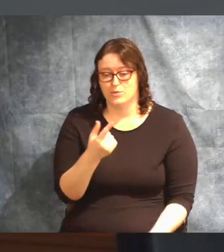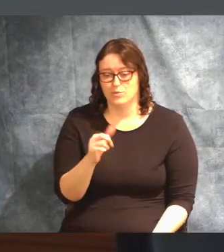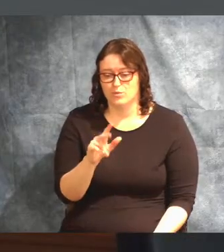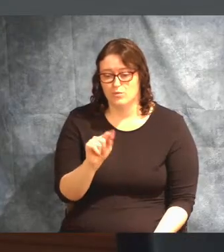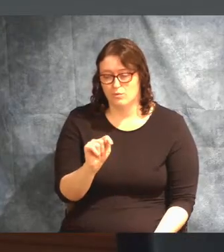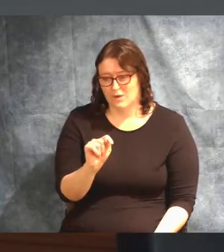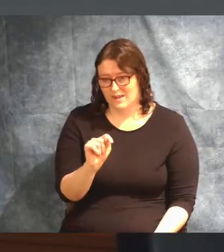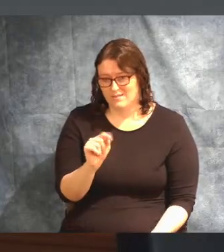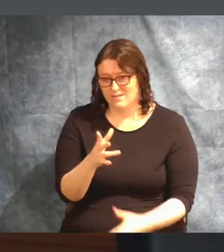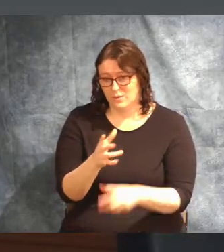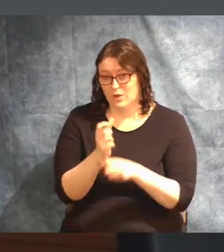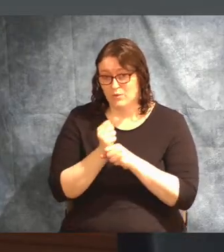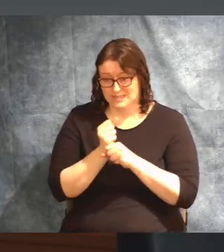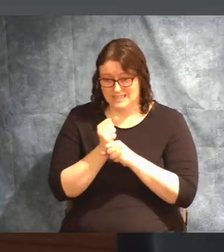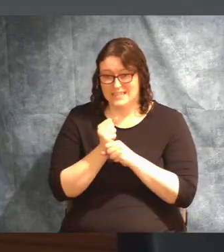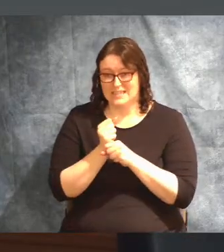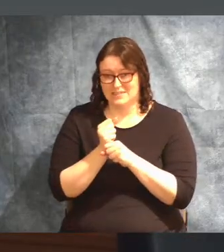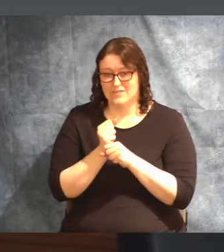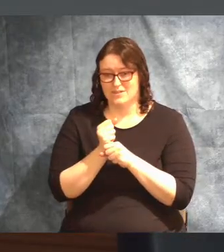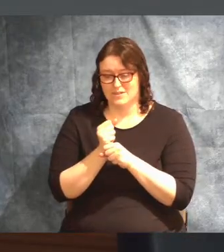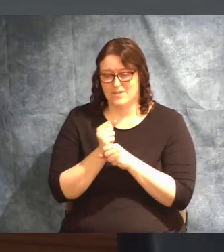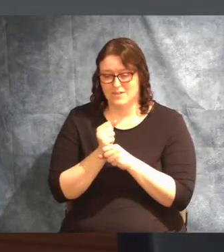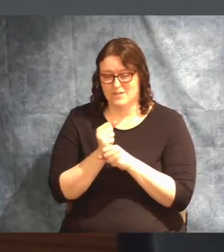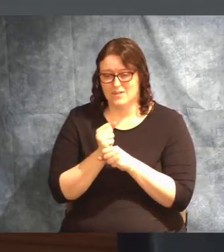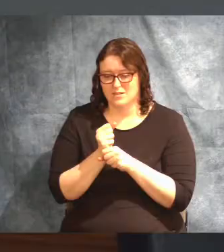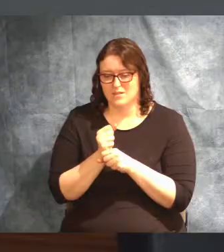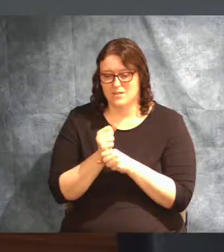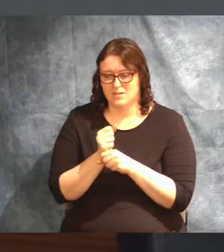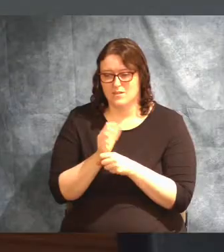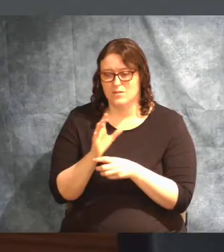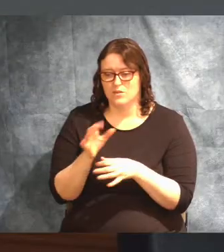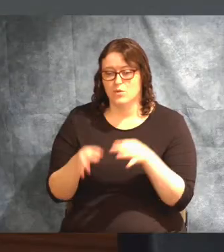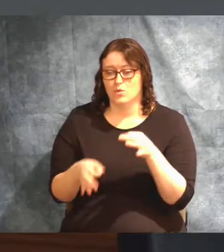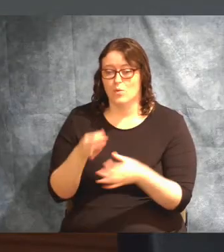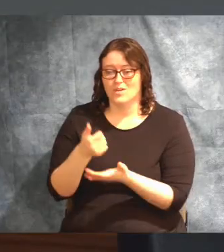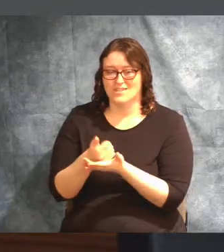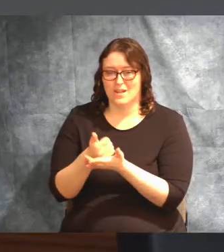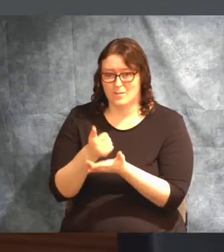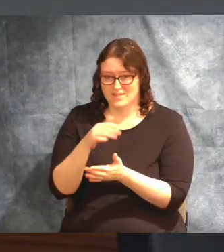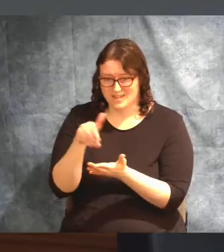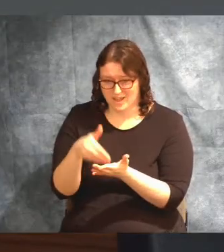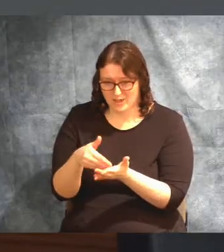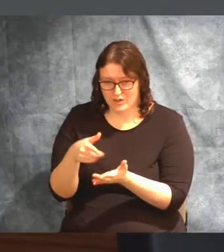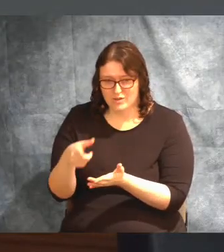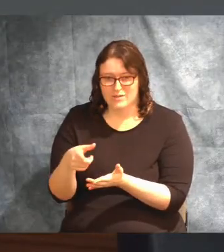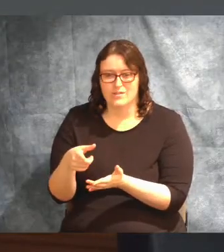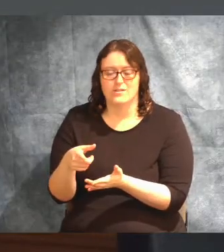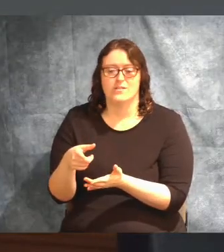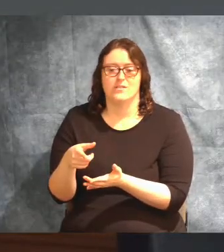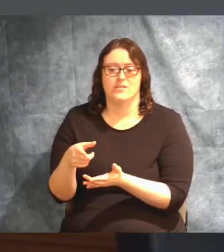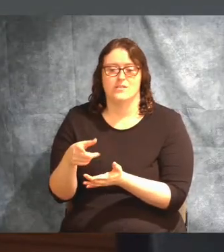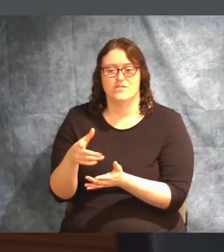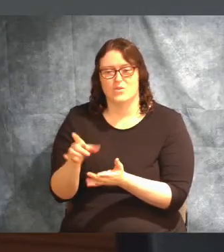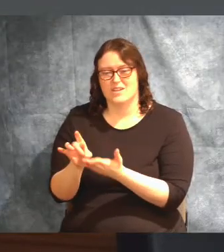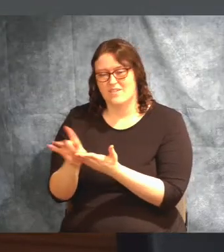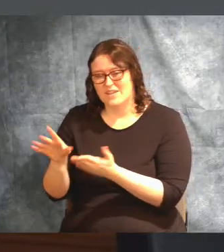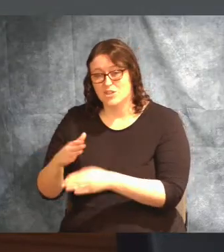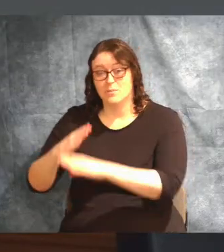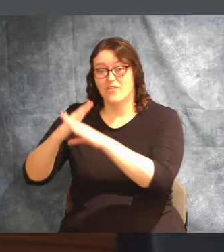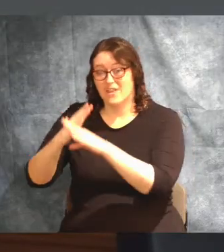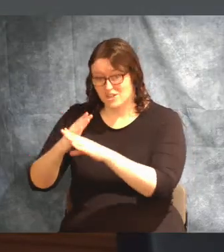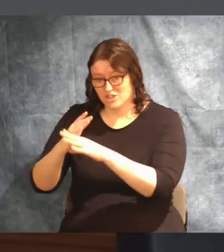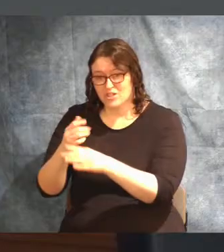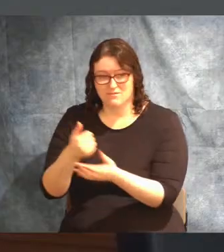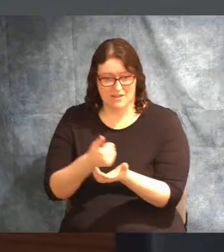being received by the Clerk of Courts help center related to eviction prevention assistance for